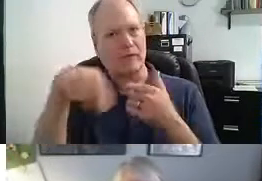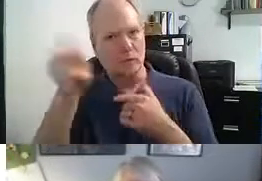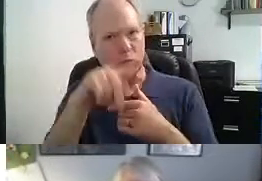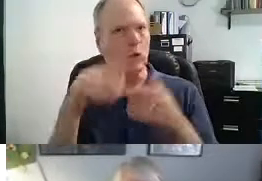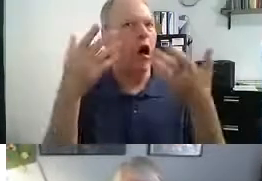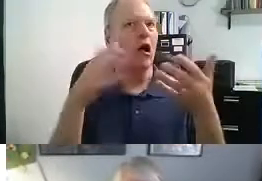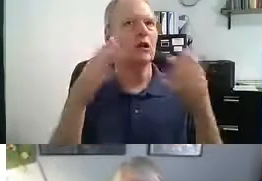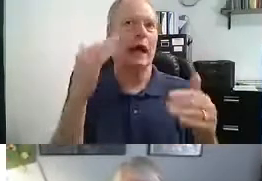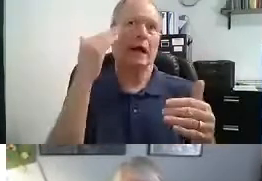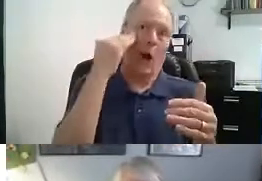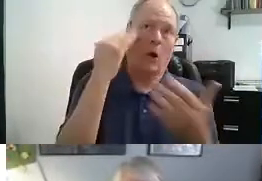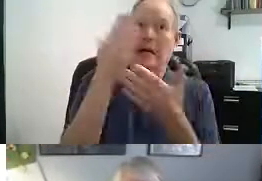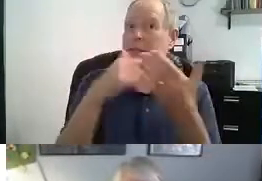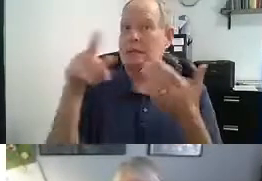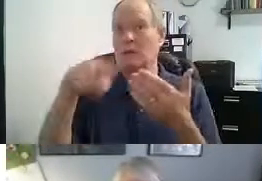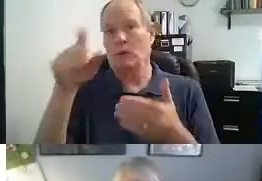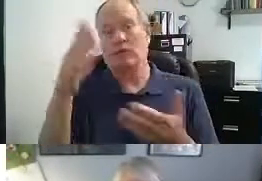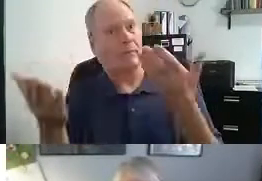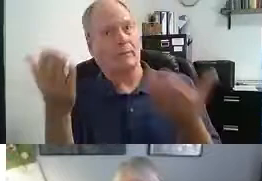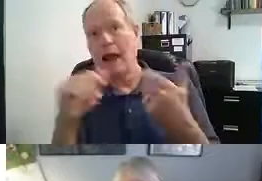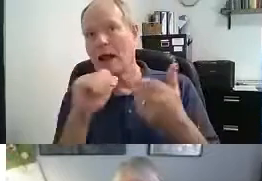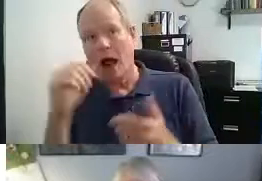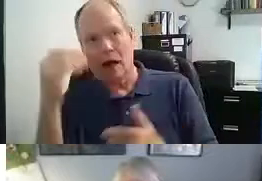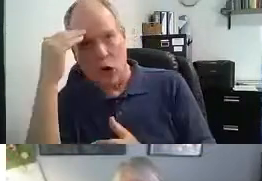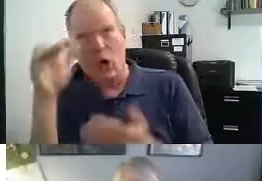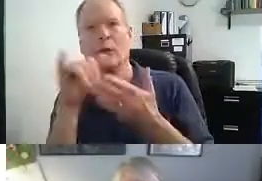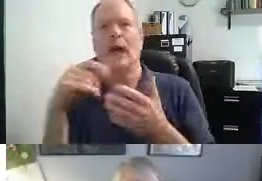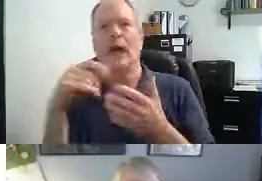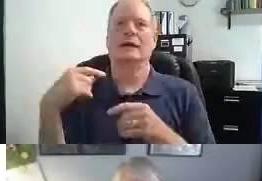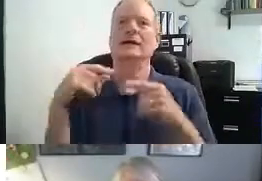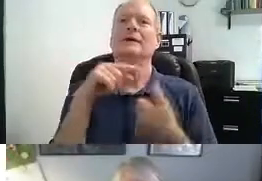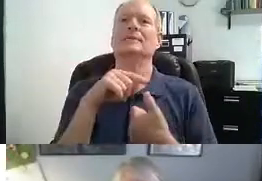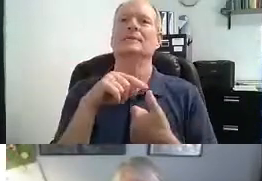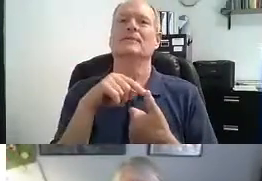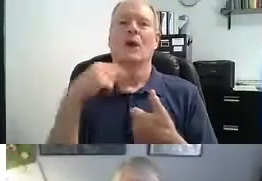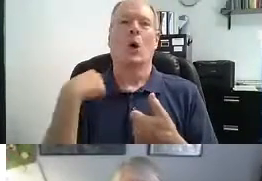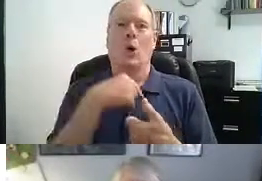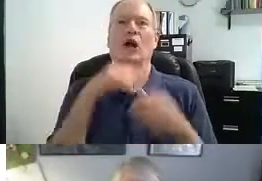Some of you may have already know and some of you may not know that the COPD